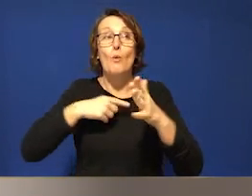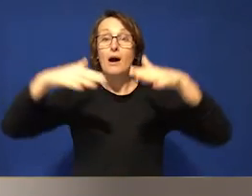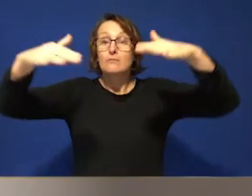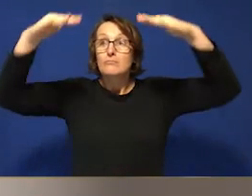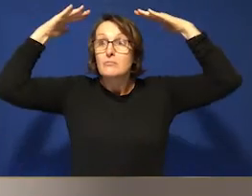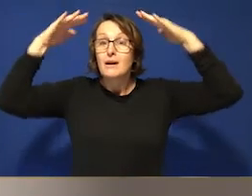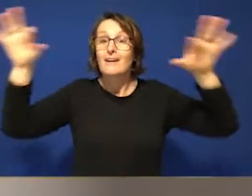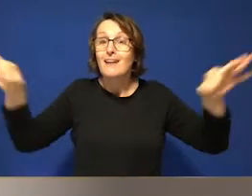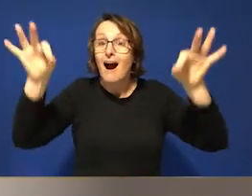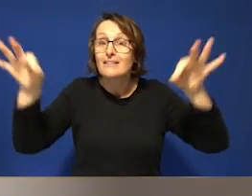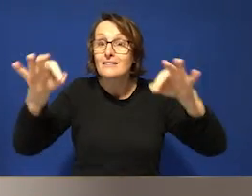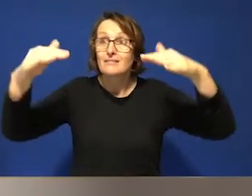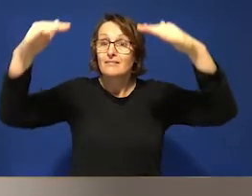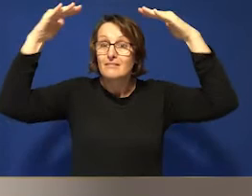and the fact that it's got a minimal facade.